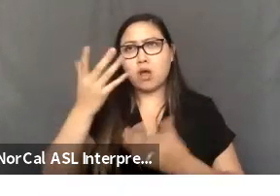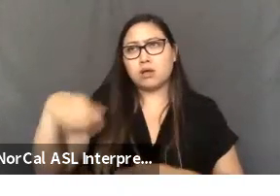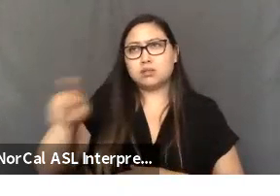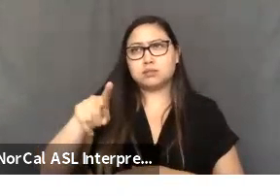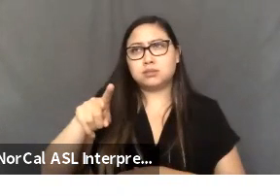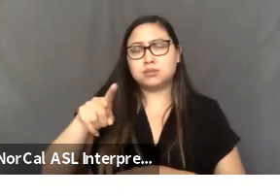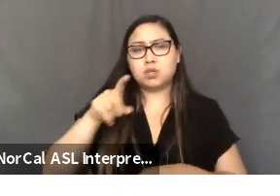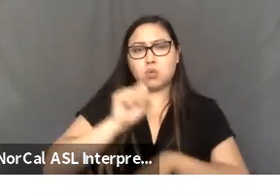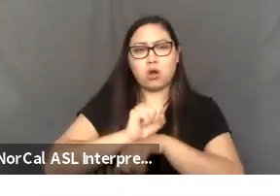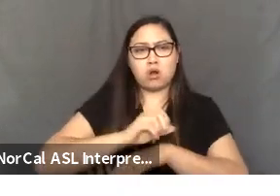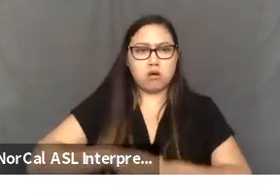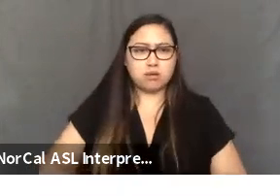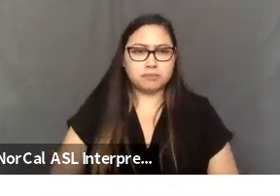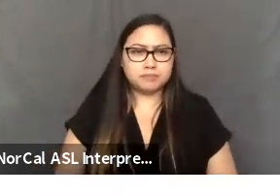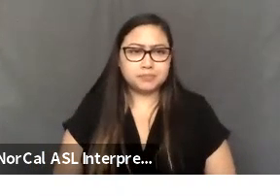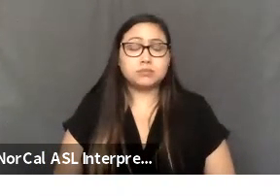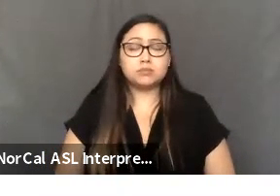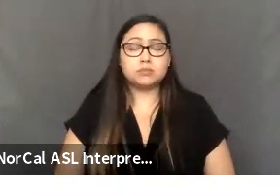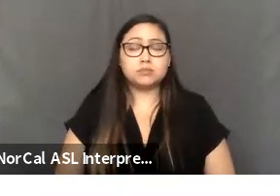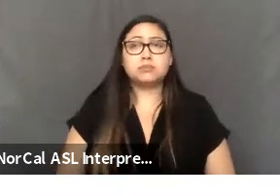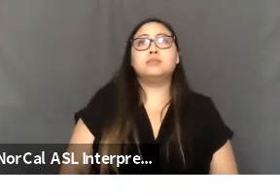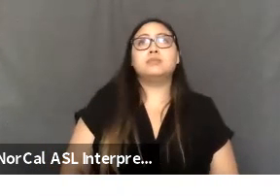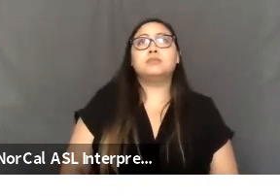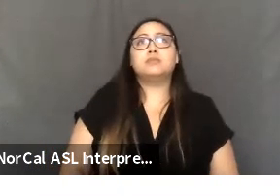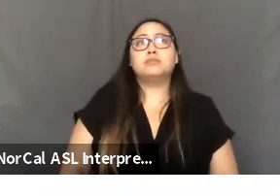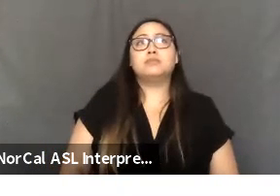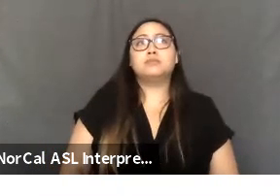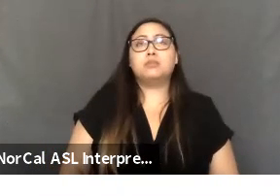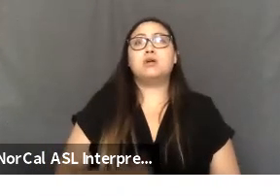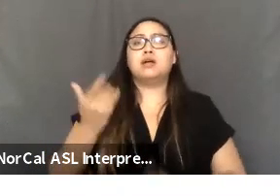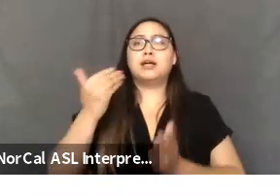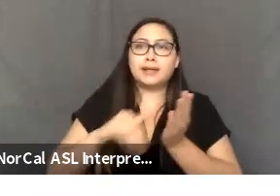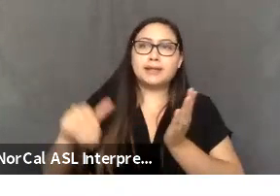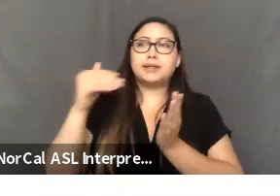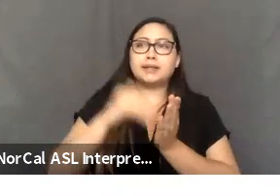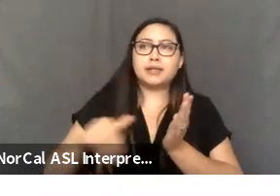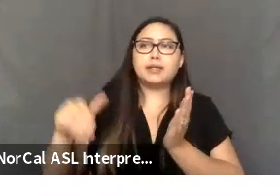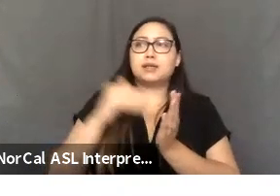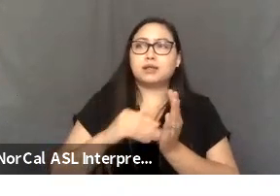working on. And one of those that continued to come up with multiple ADA coordinators